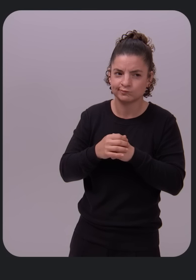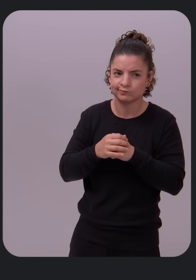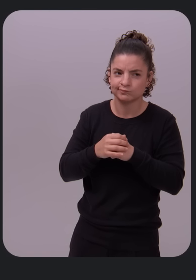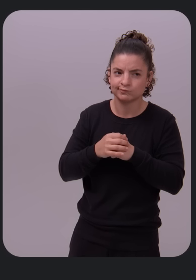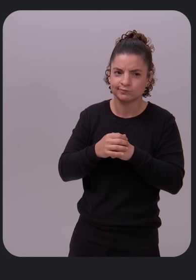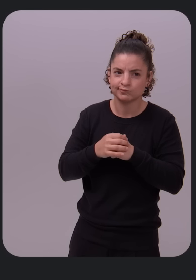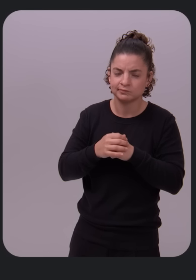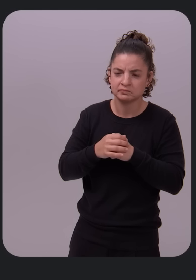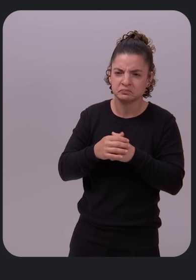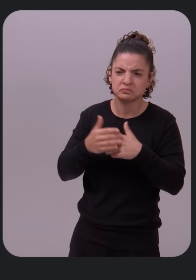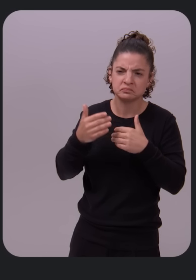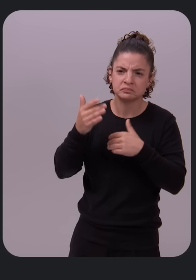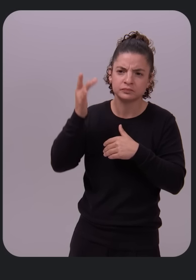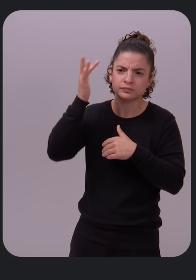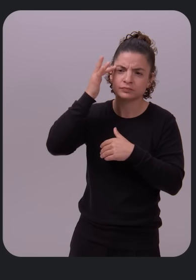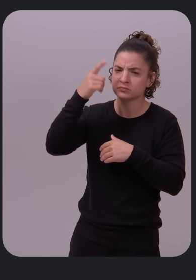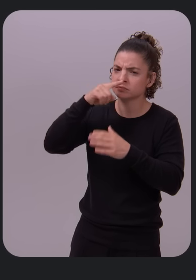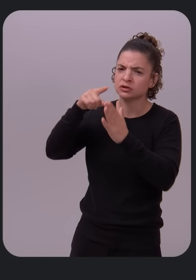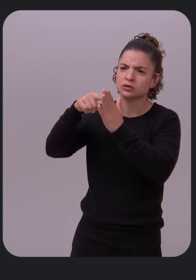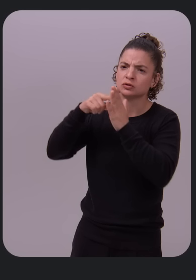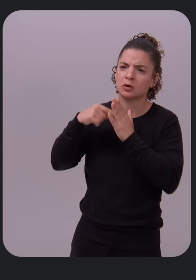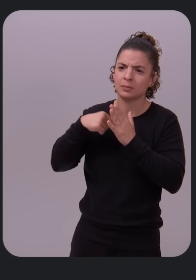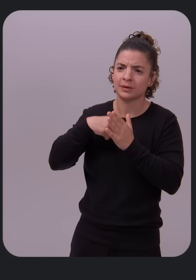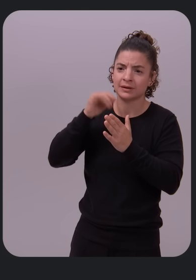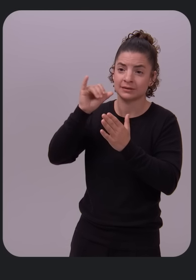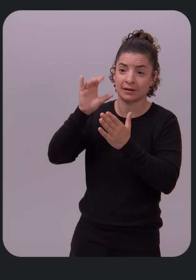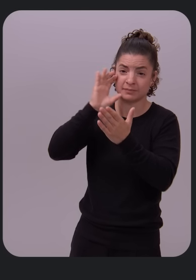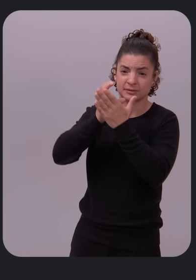Can you show me the photos of that cafe? I want to check out the vibes.